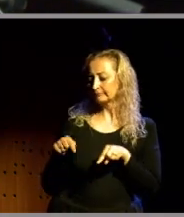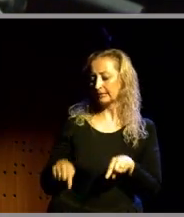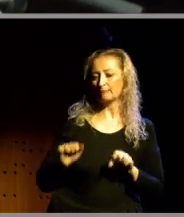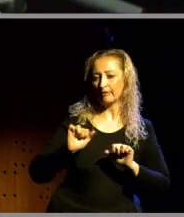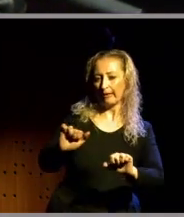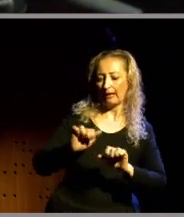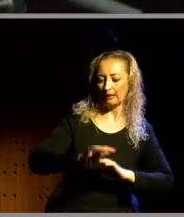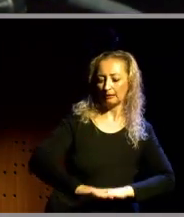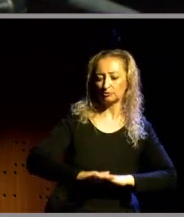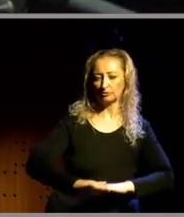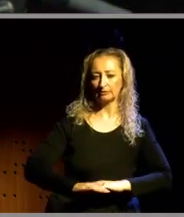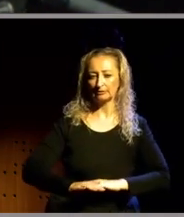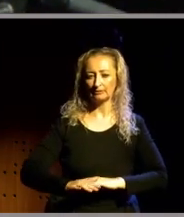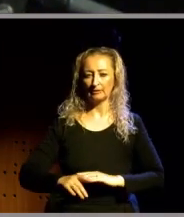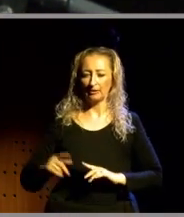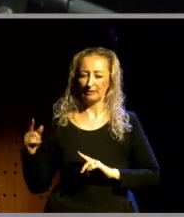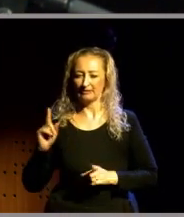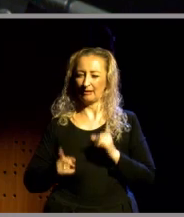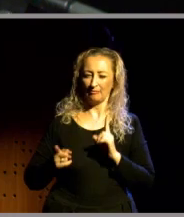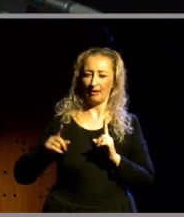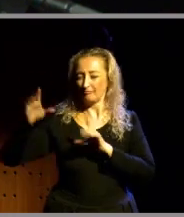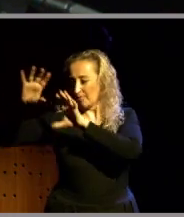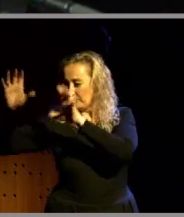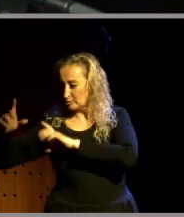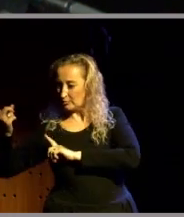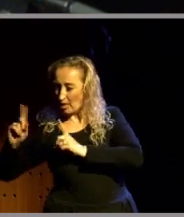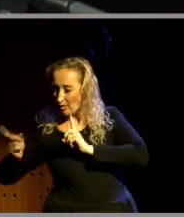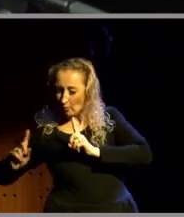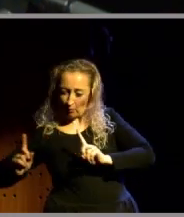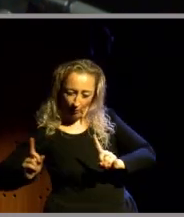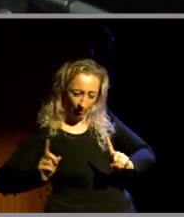We do wander in from the bush sometimes and we come down and wander around and we go home.